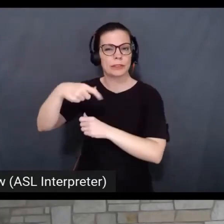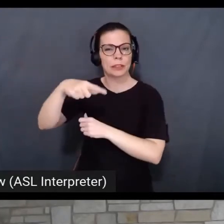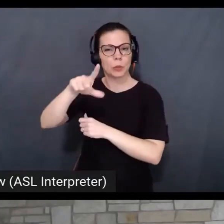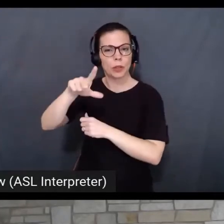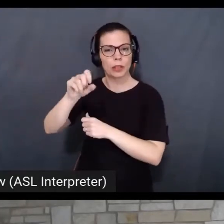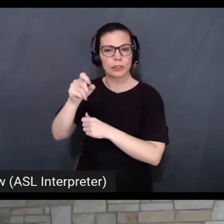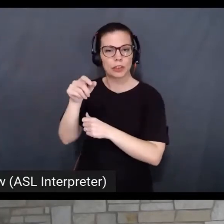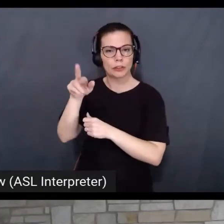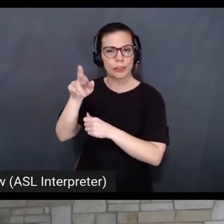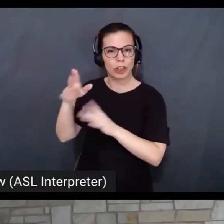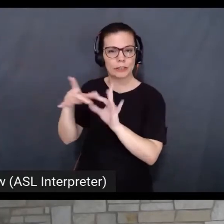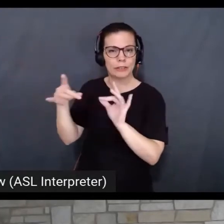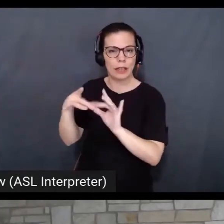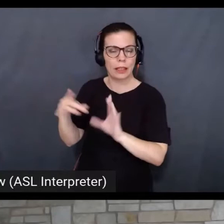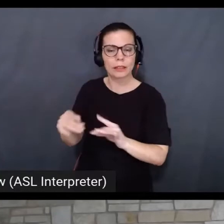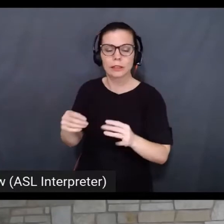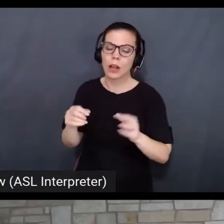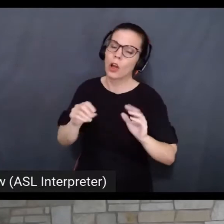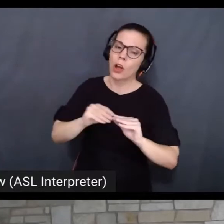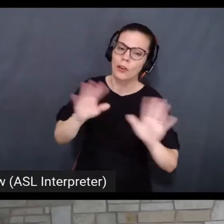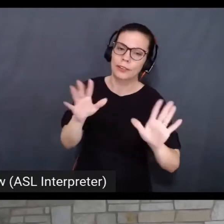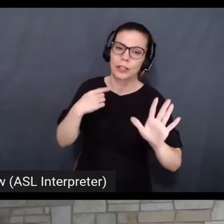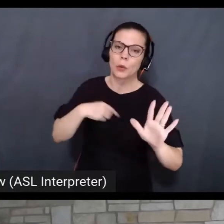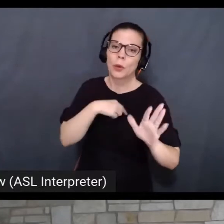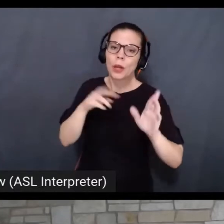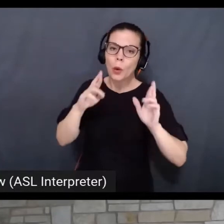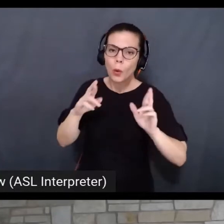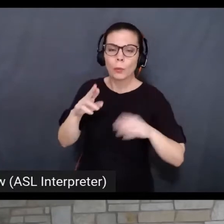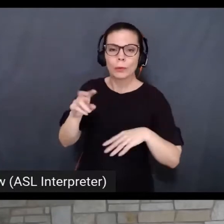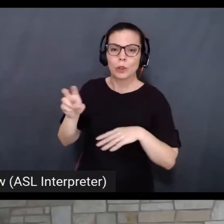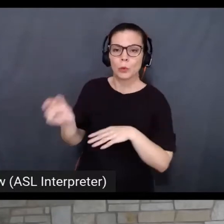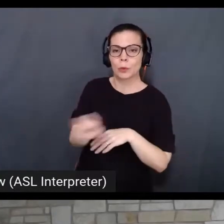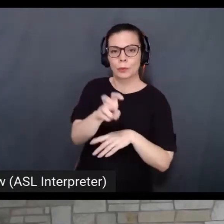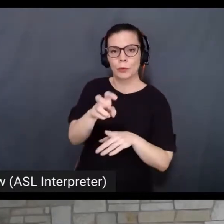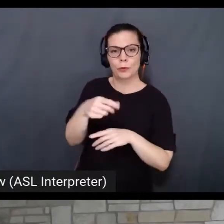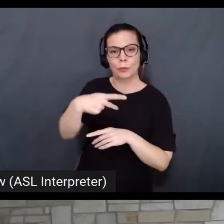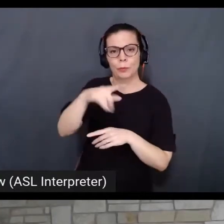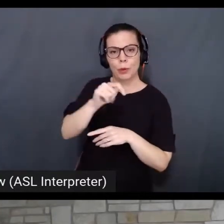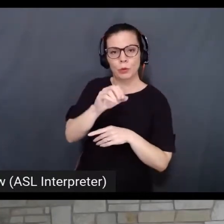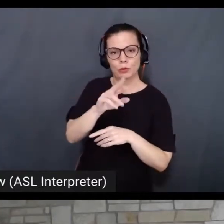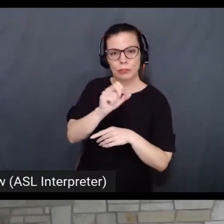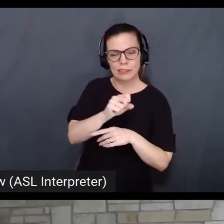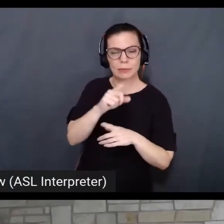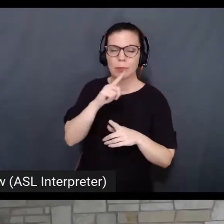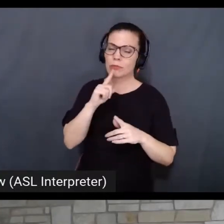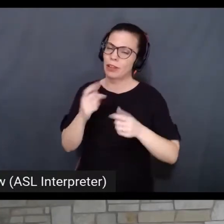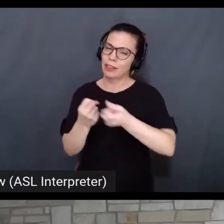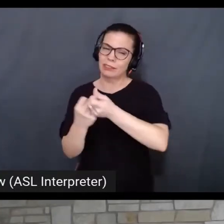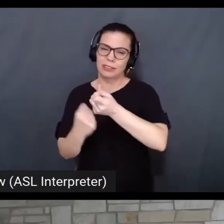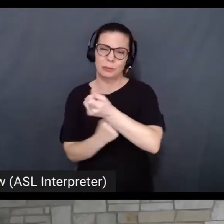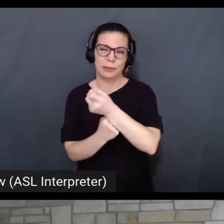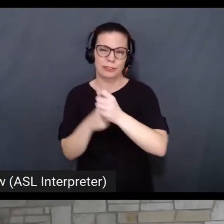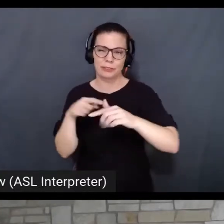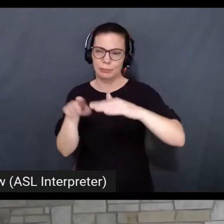Obviously we hope people move to Postgres, but fundamentally it's up to you, how much you wanna move.